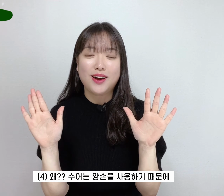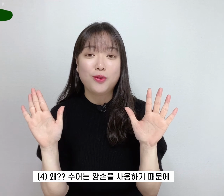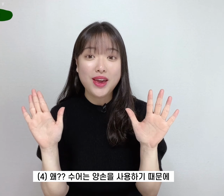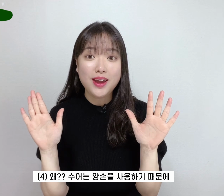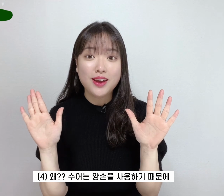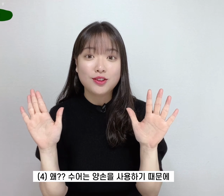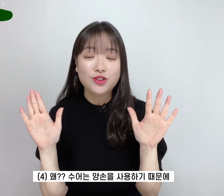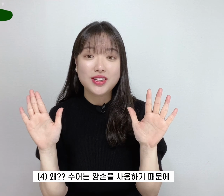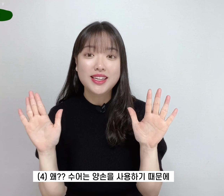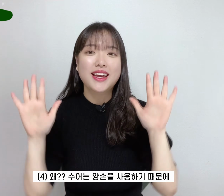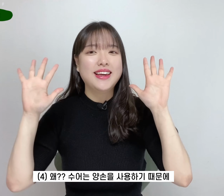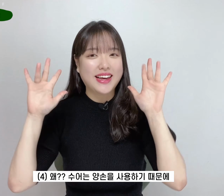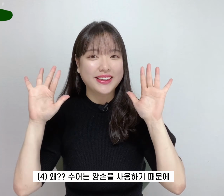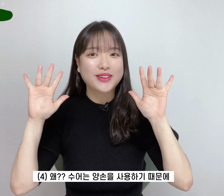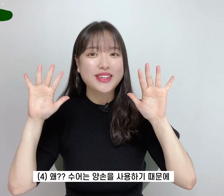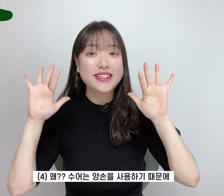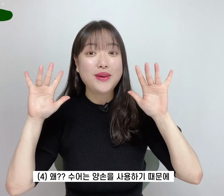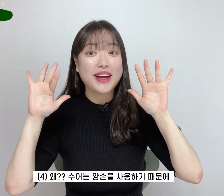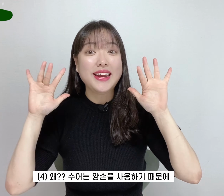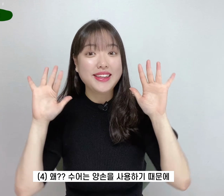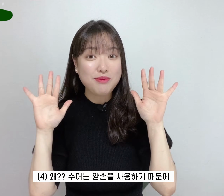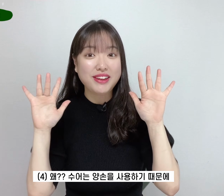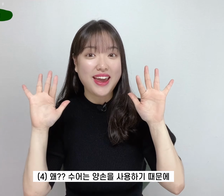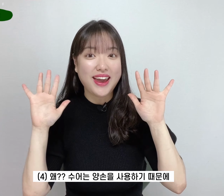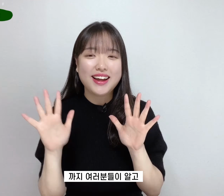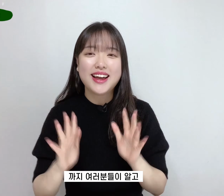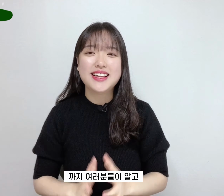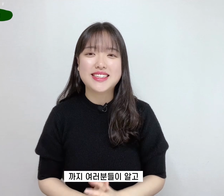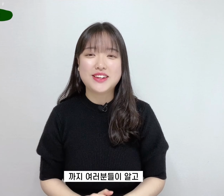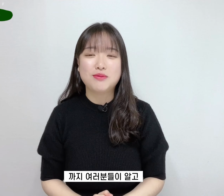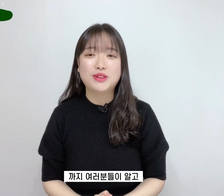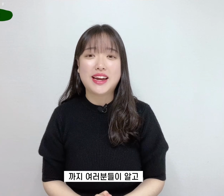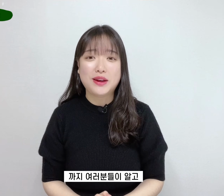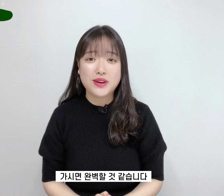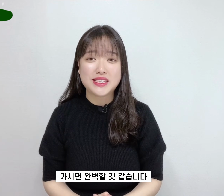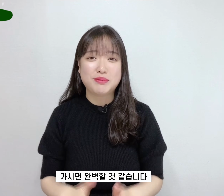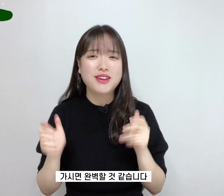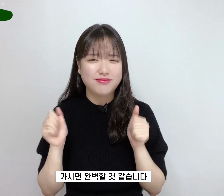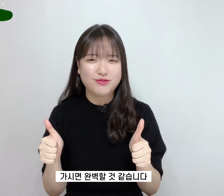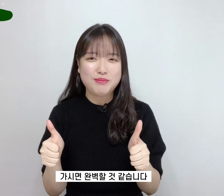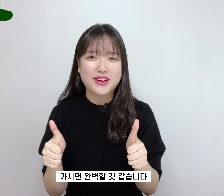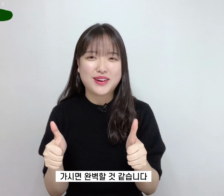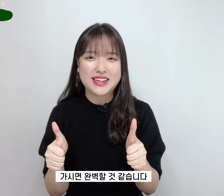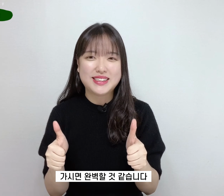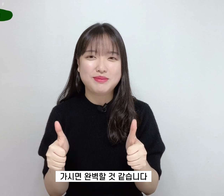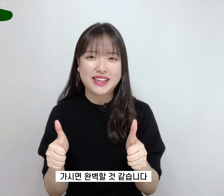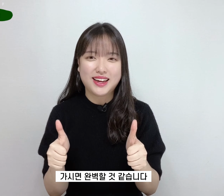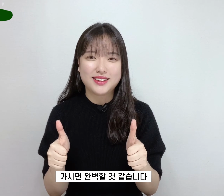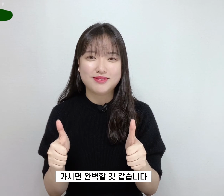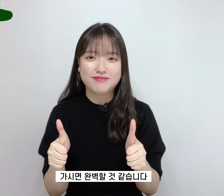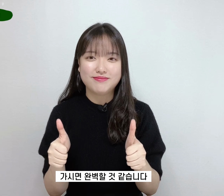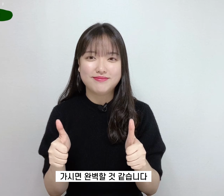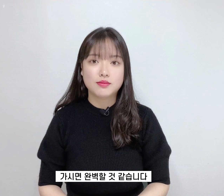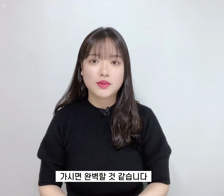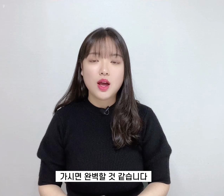It is okay to use it interchangeably depending on the situation (4) Why?? Sign language uses both hands, so it will be perfect if you all know it.